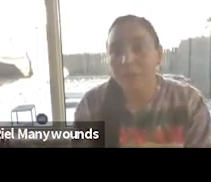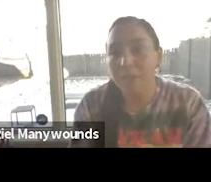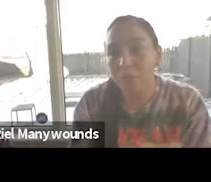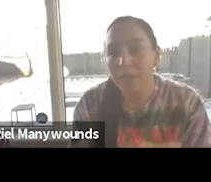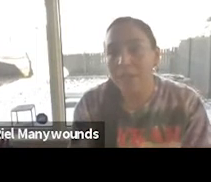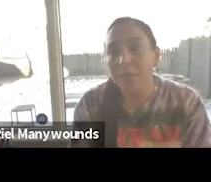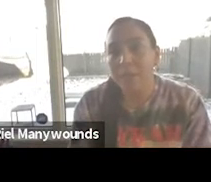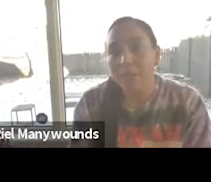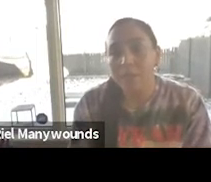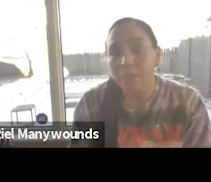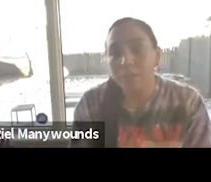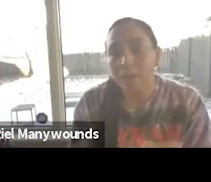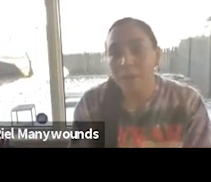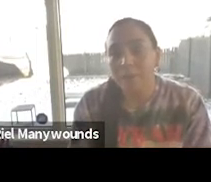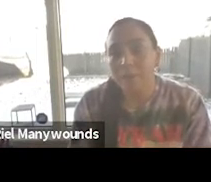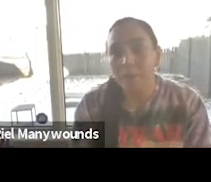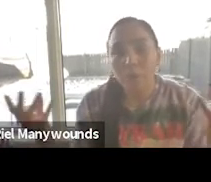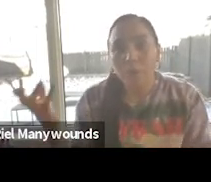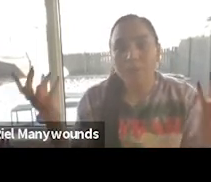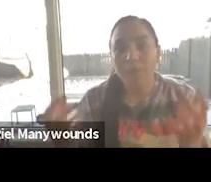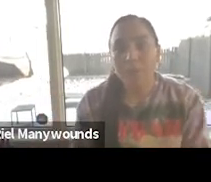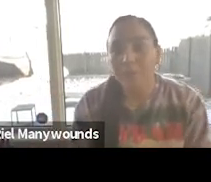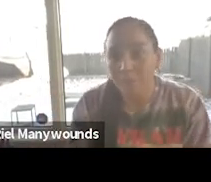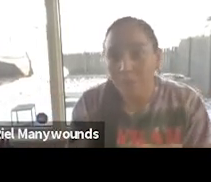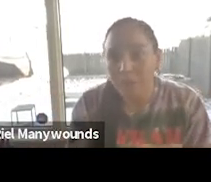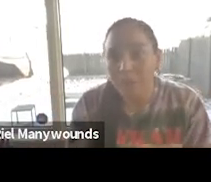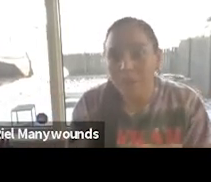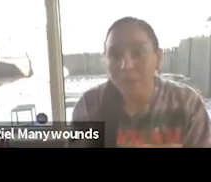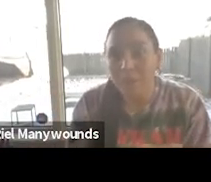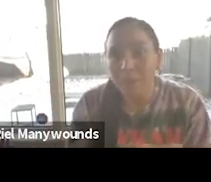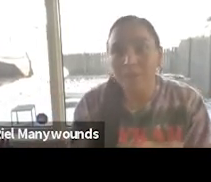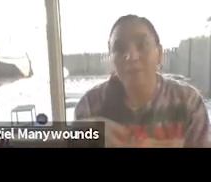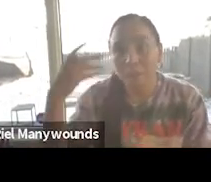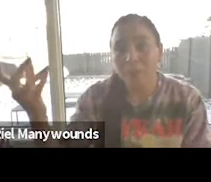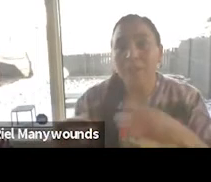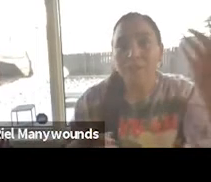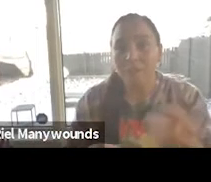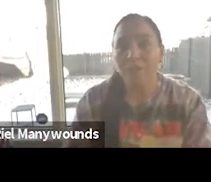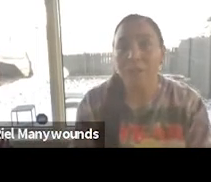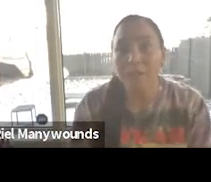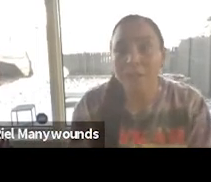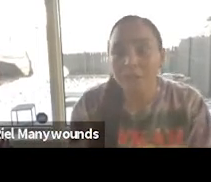is treaty. So, both relationships have been broken since the beginning - treaty, non-treaty. So,